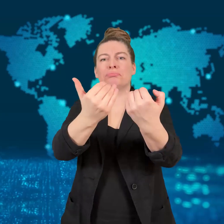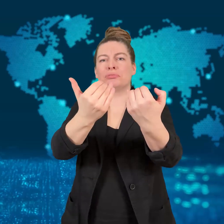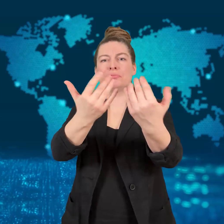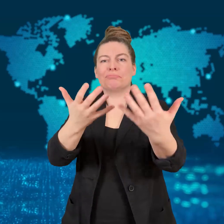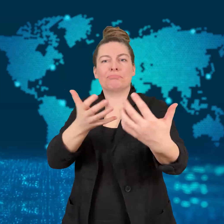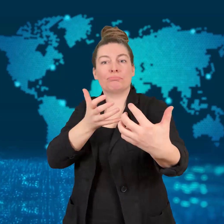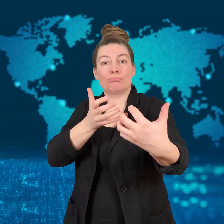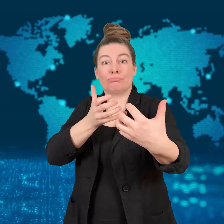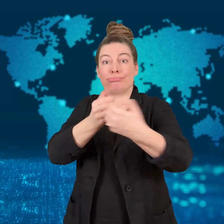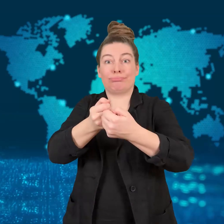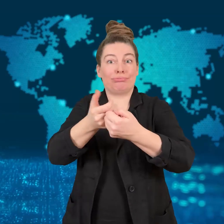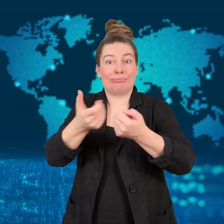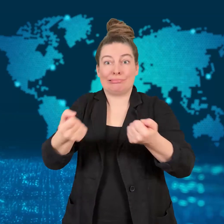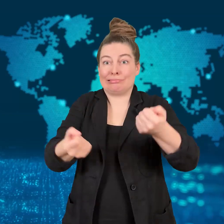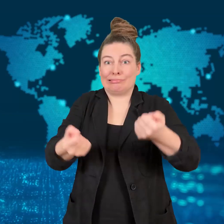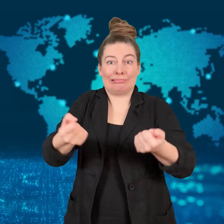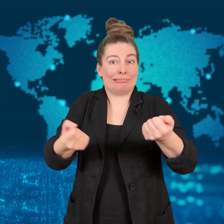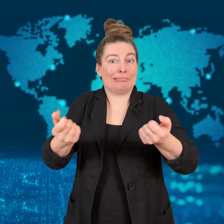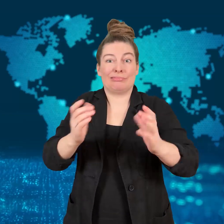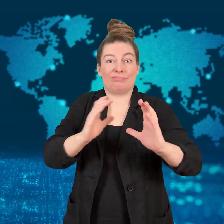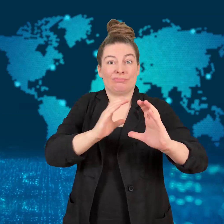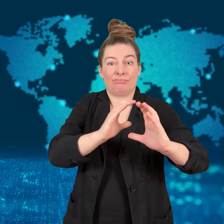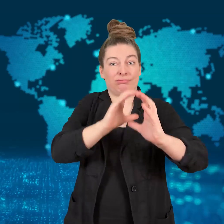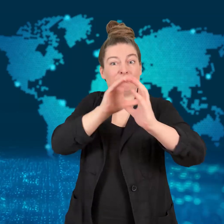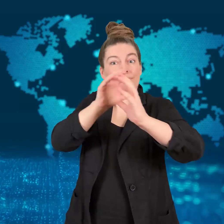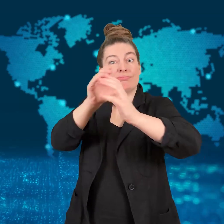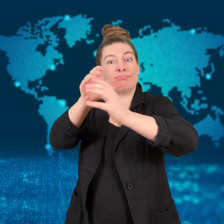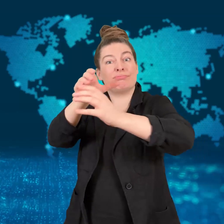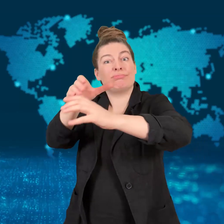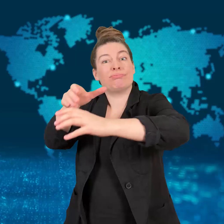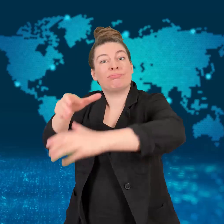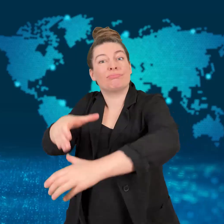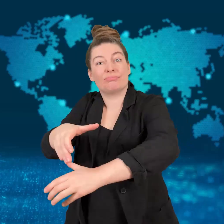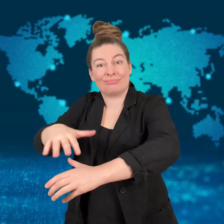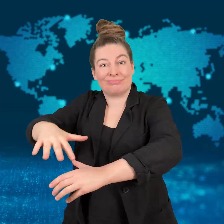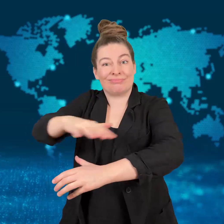The bus collided with two other vehicles,